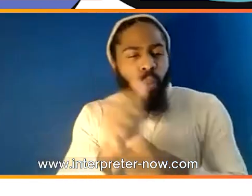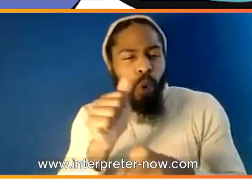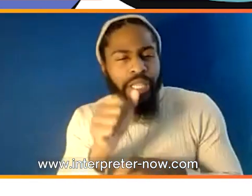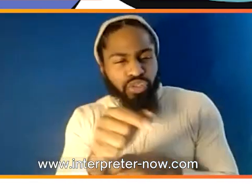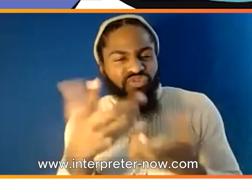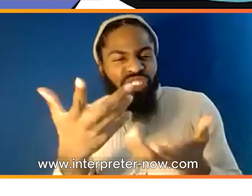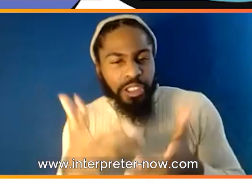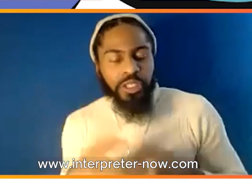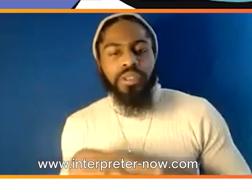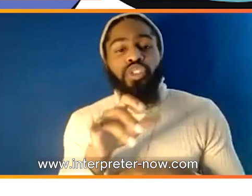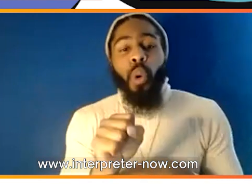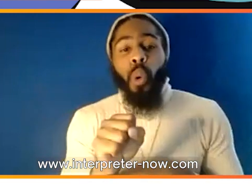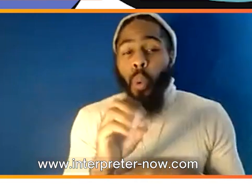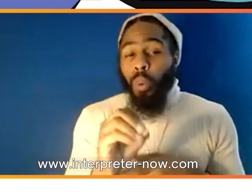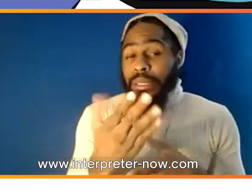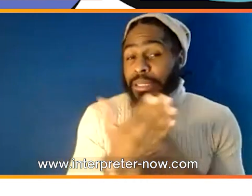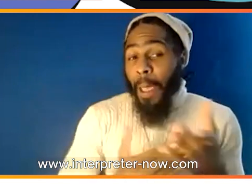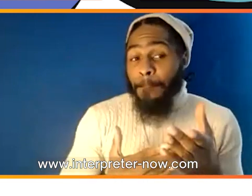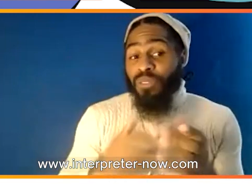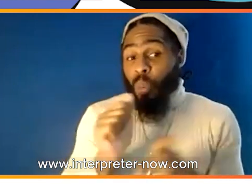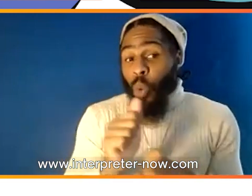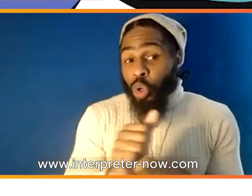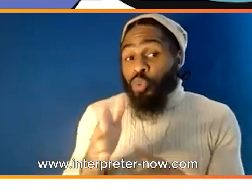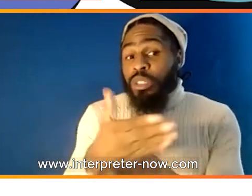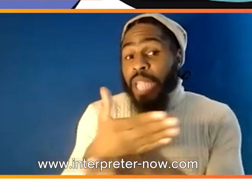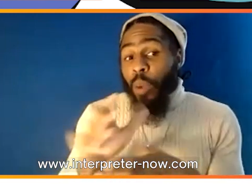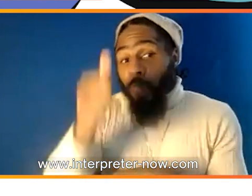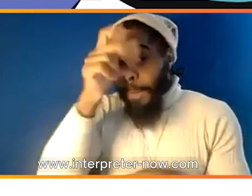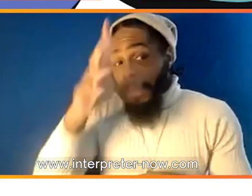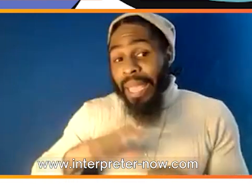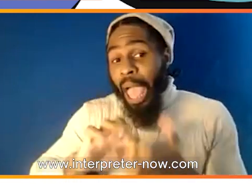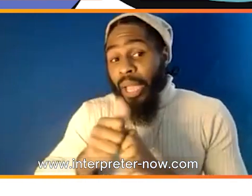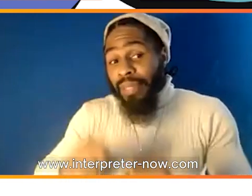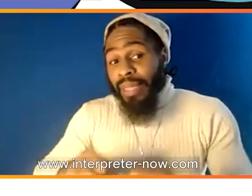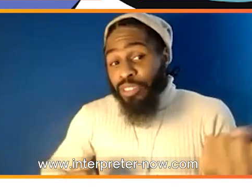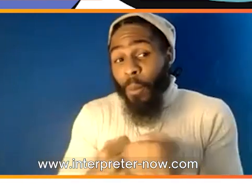that you share with men who want to be better allies and how they can make a difference.